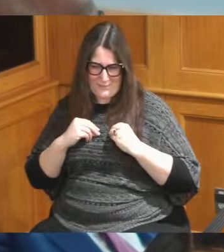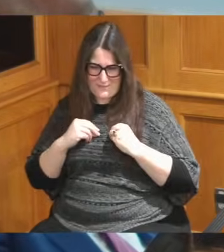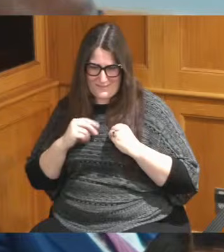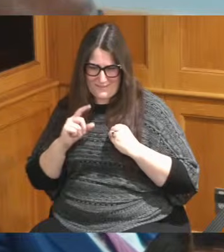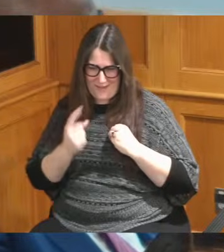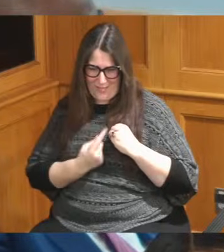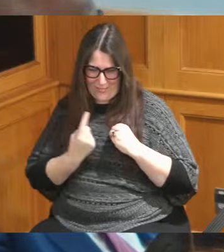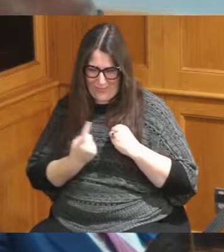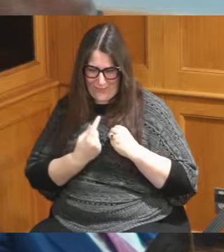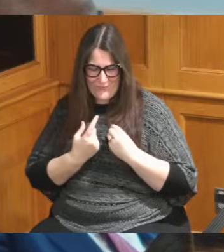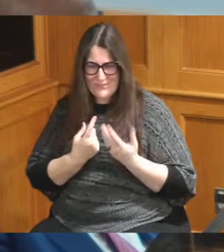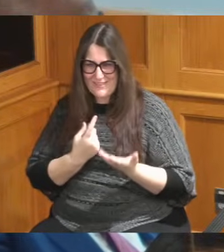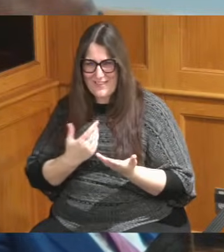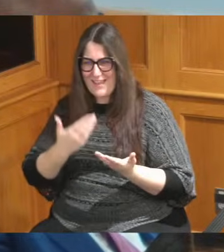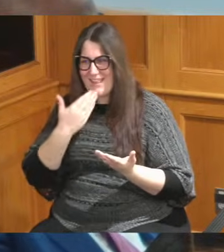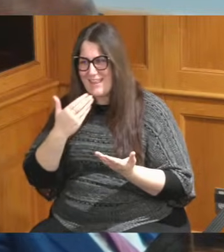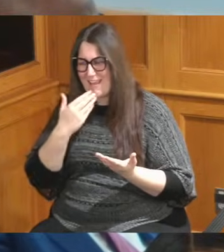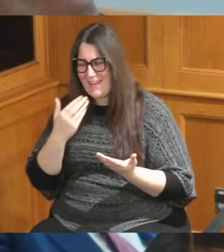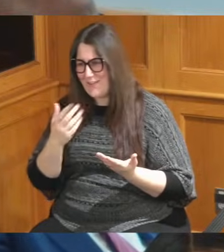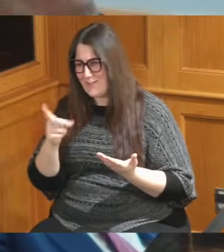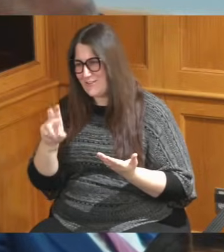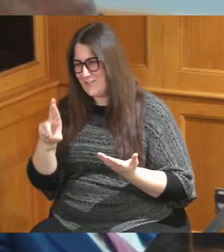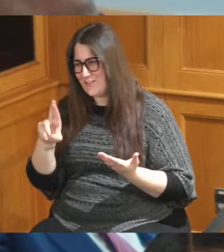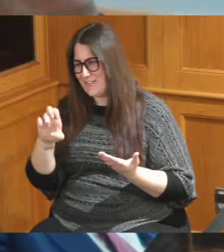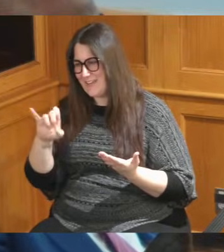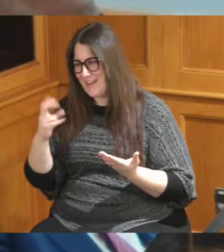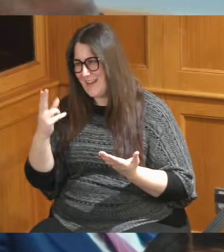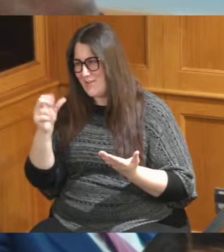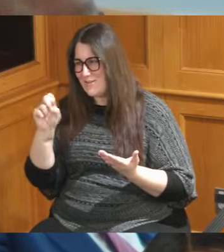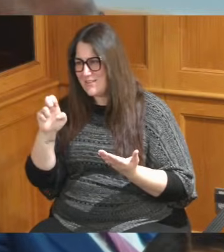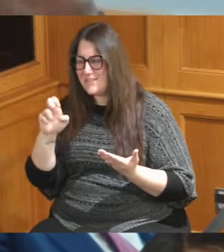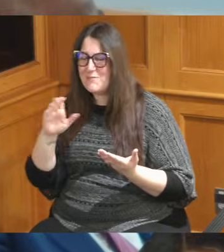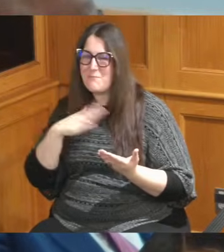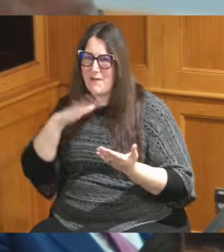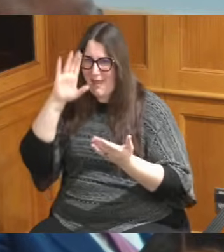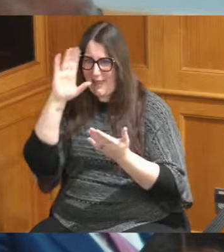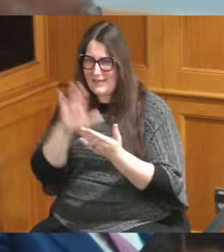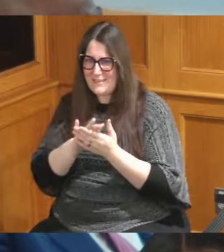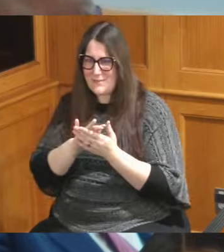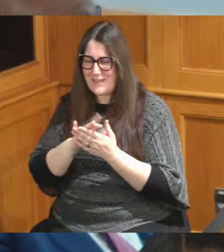Commissioner Driehaus. I have to recognize my husband who kind of rolls with me everywhere.